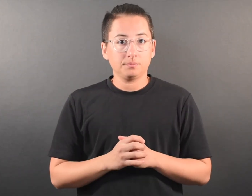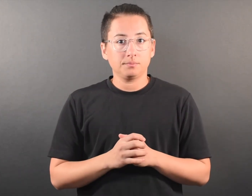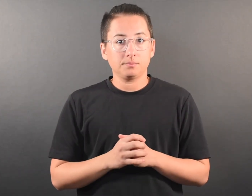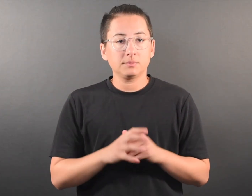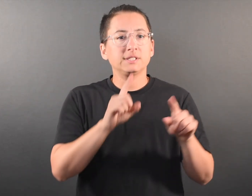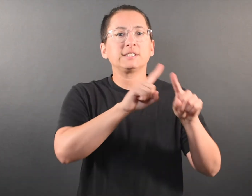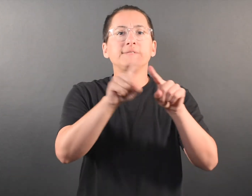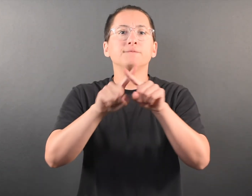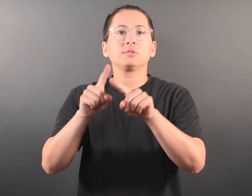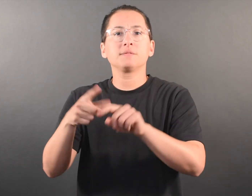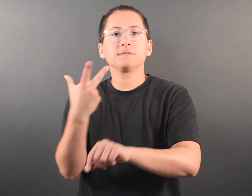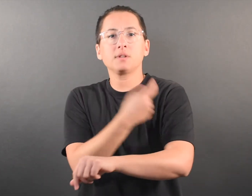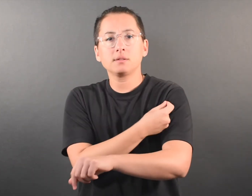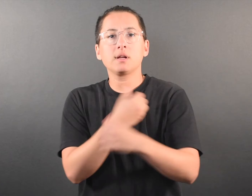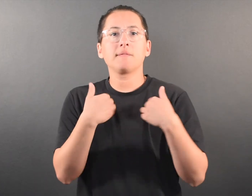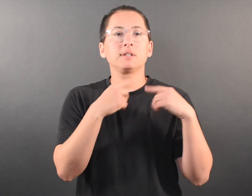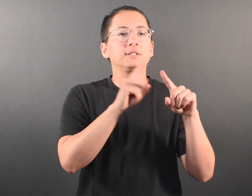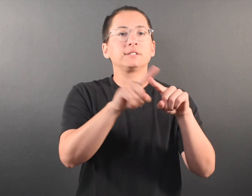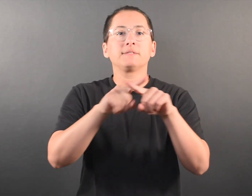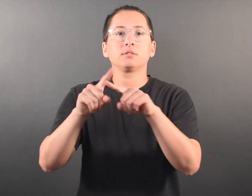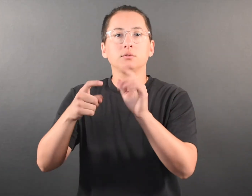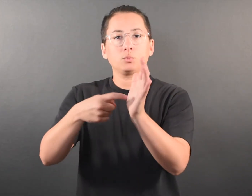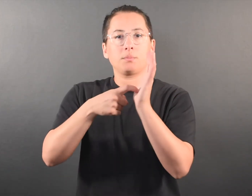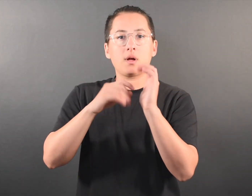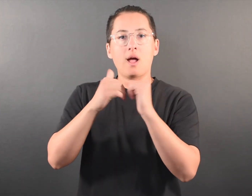Different vaccines have different storage requirements.